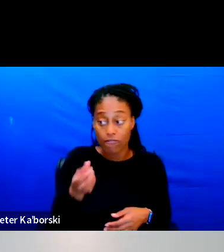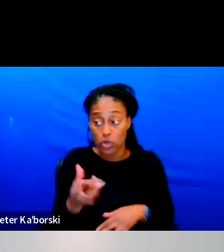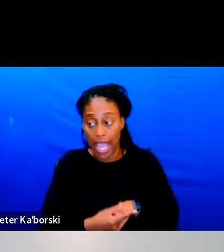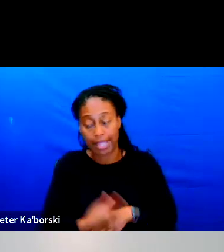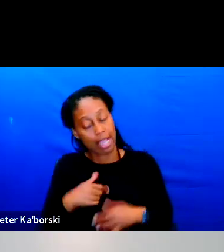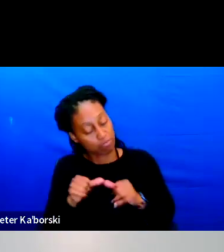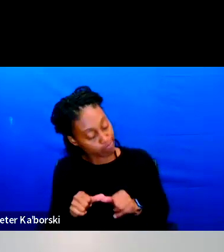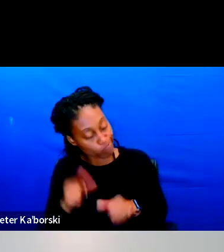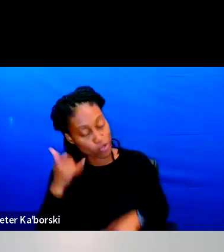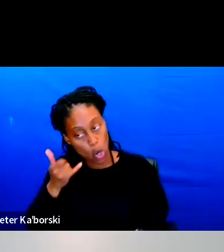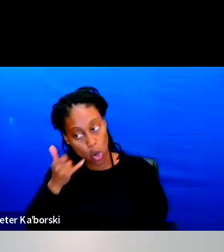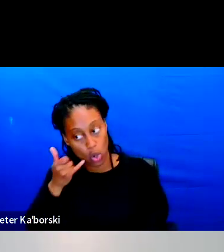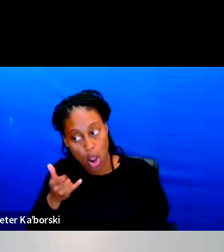Adam Ayers w/ APRIL: I have to give them a call back.